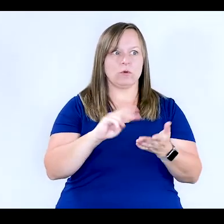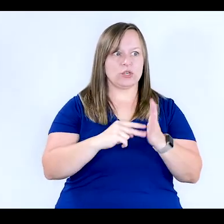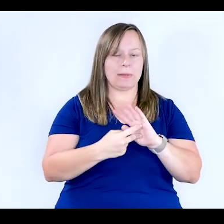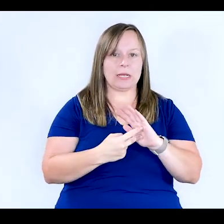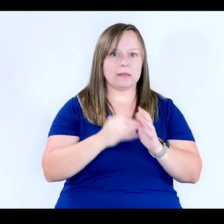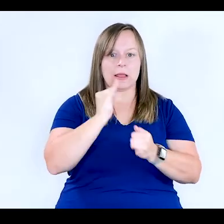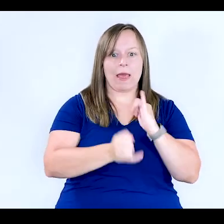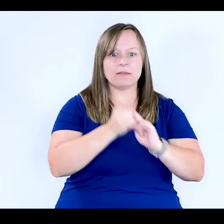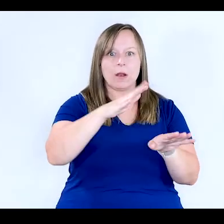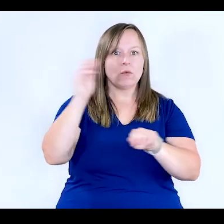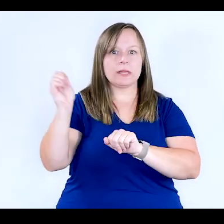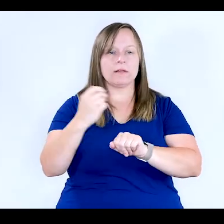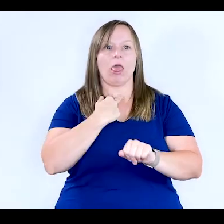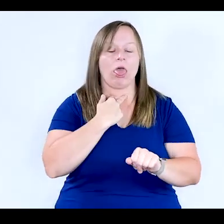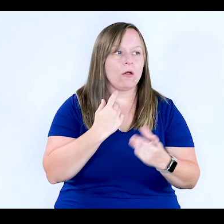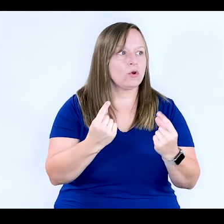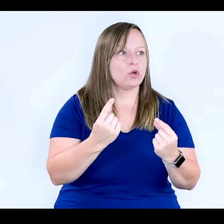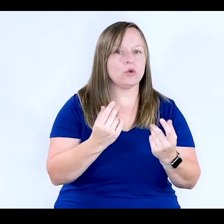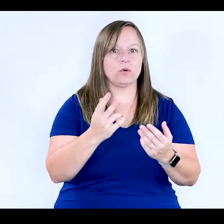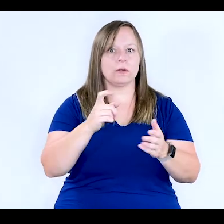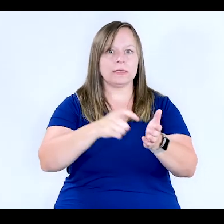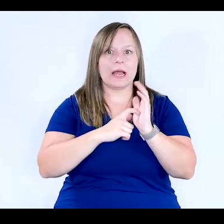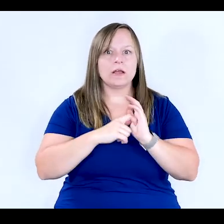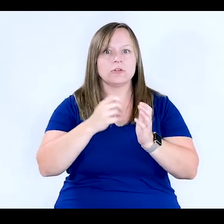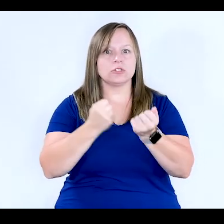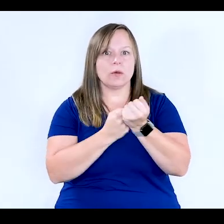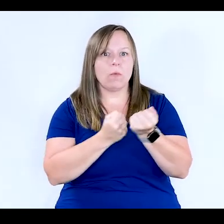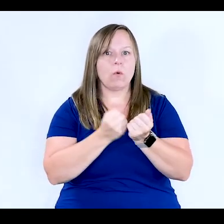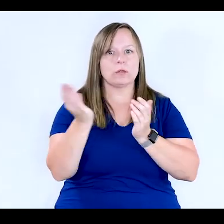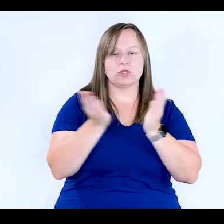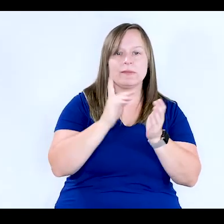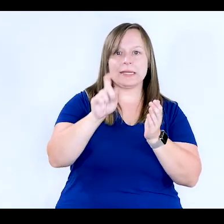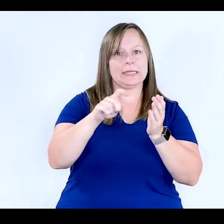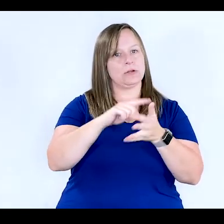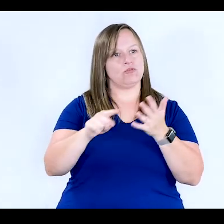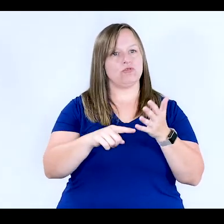lurch because they don't have the necessary supports and services to